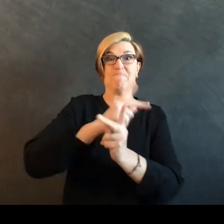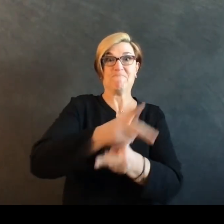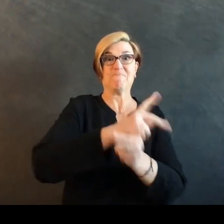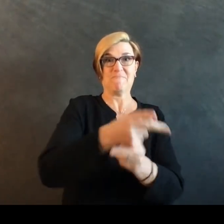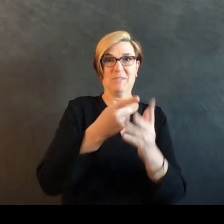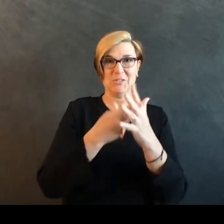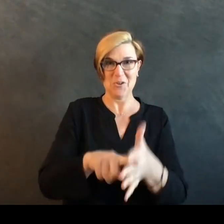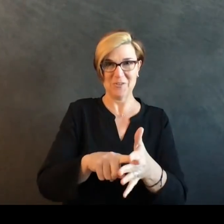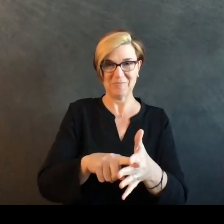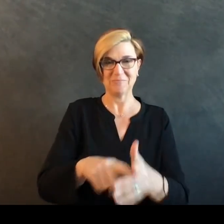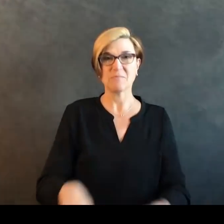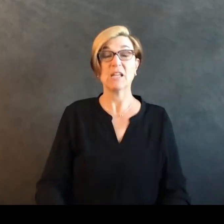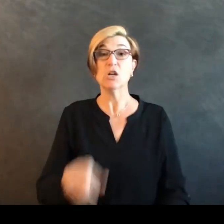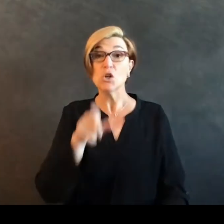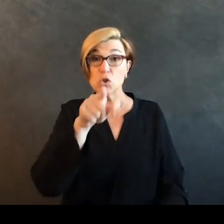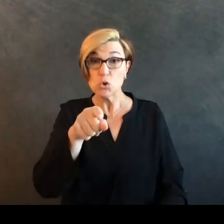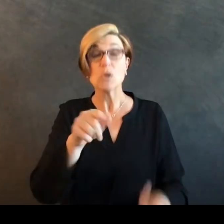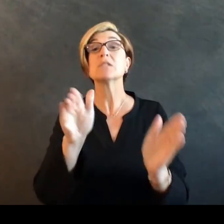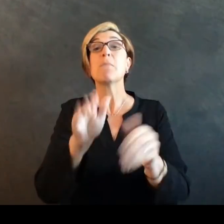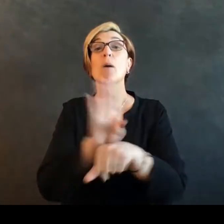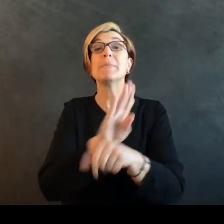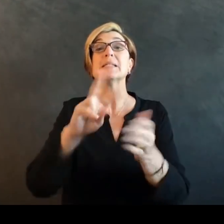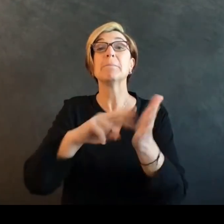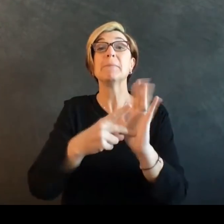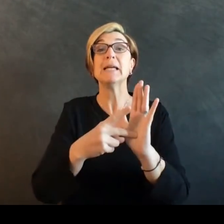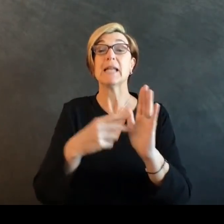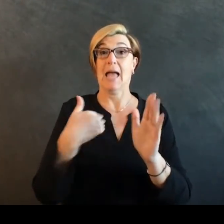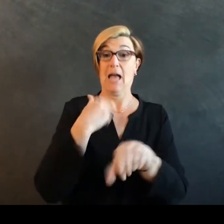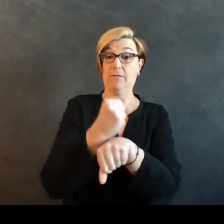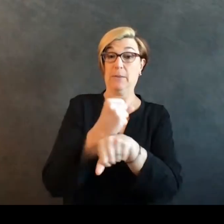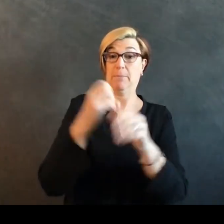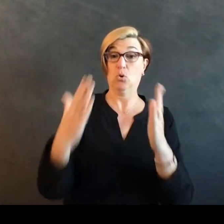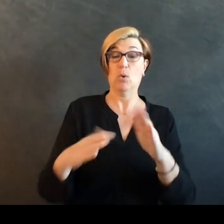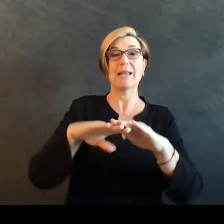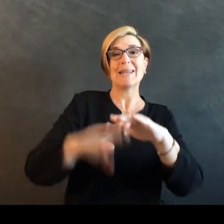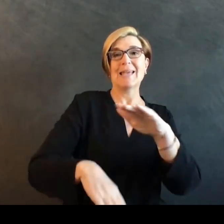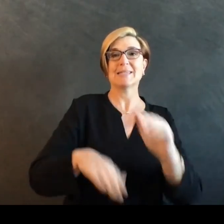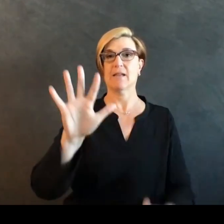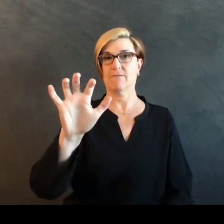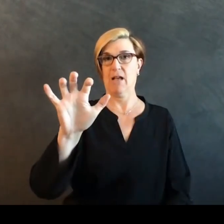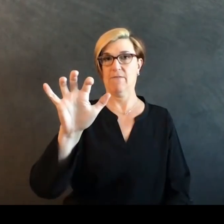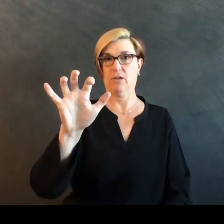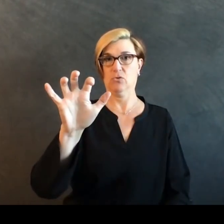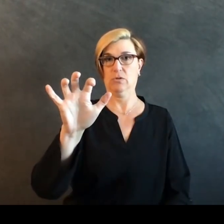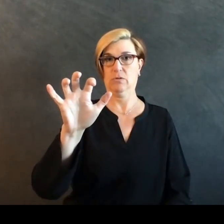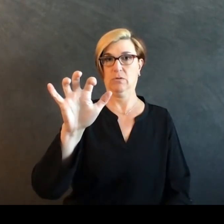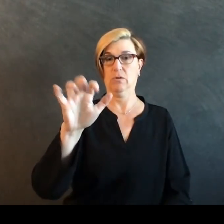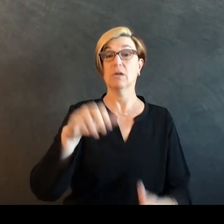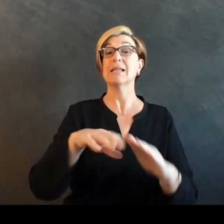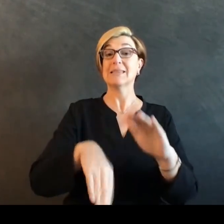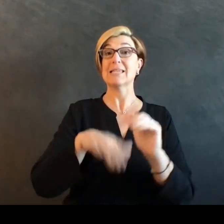500 or fewer people please contact your lenders and the FDIC institution will be